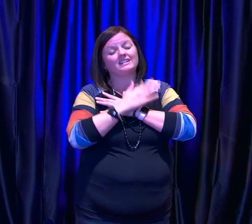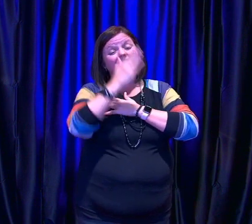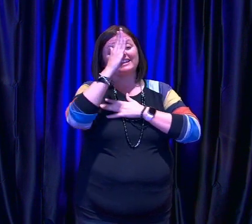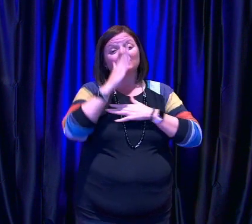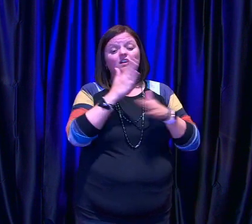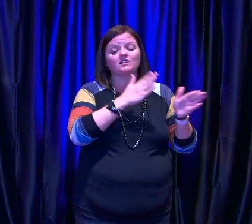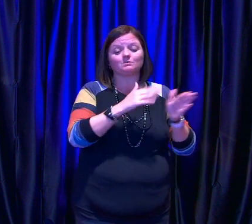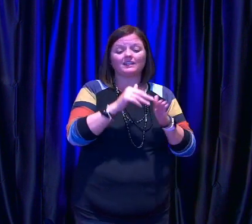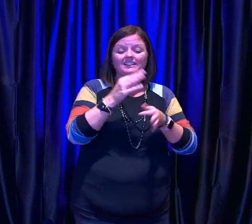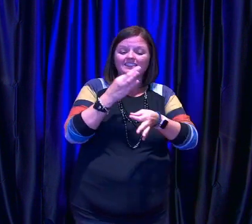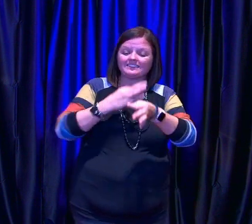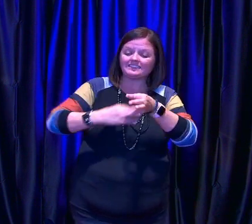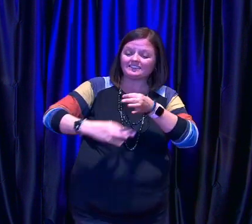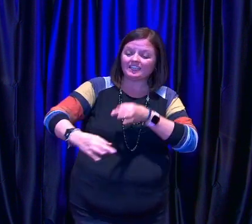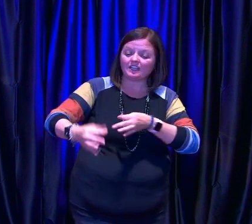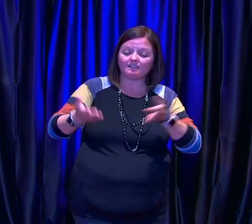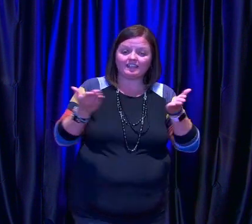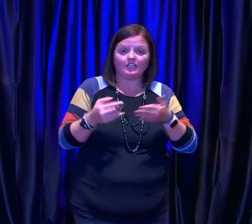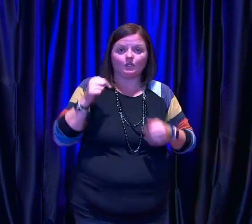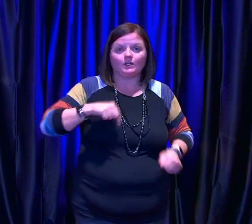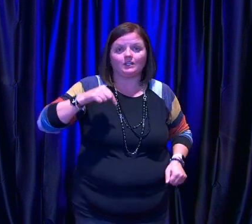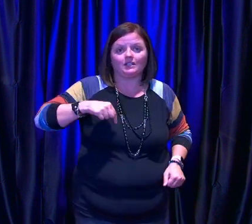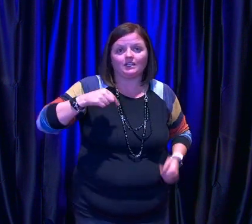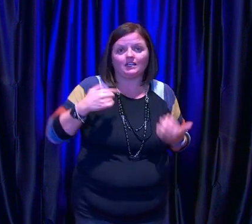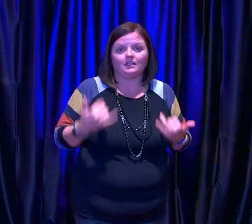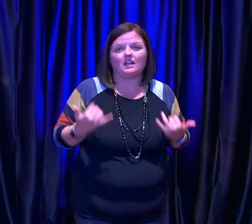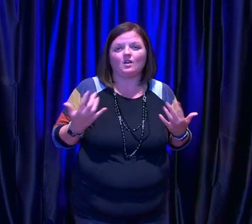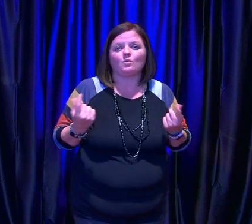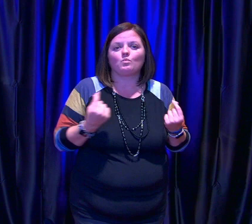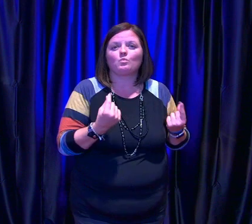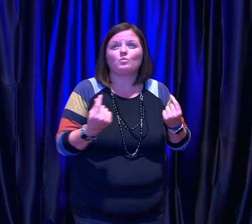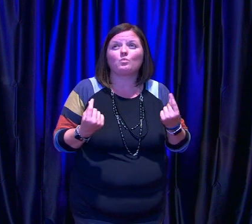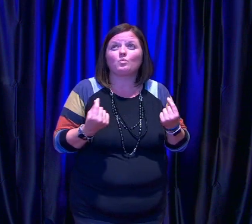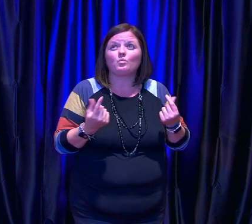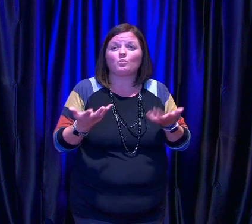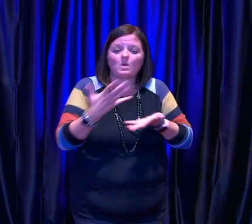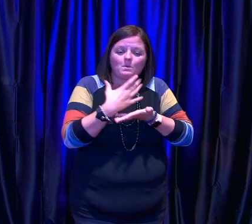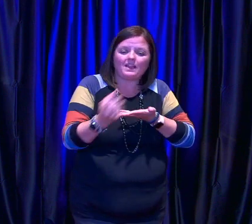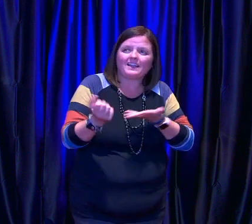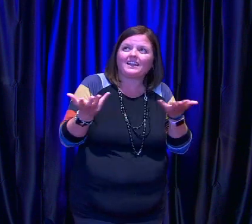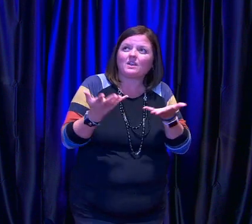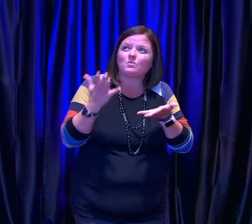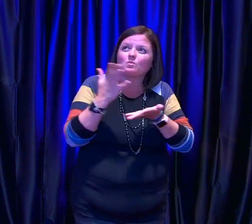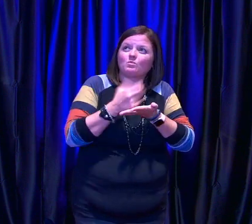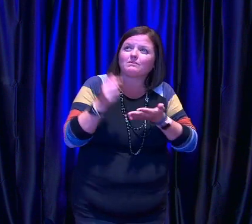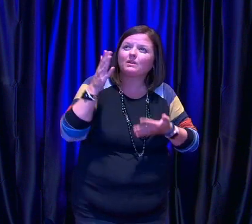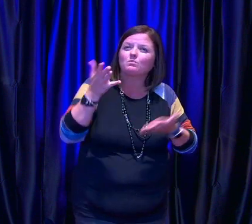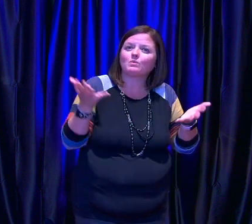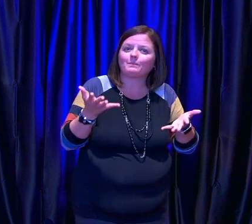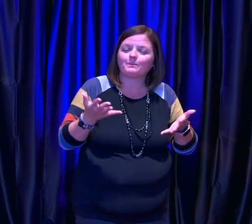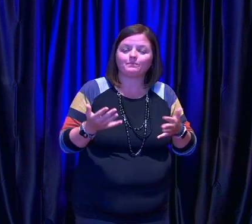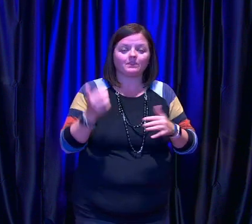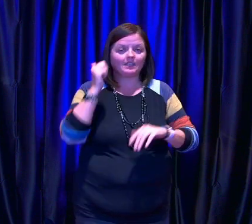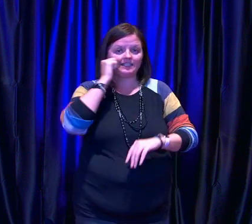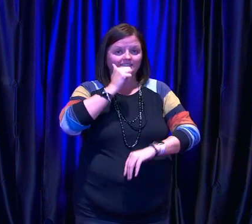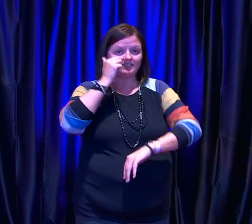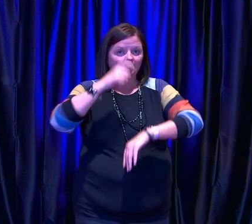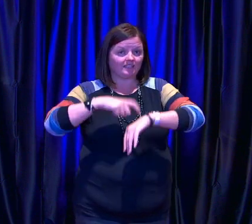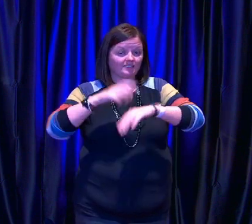of the here and now what will i get out of this so a daily time of bible reading and prayer